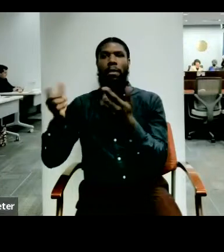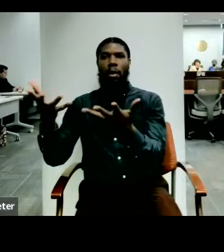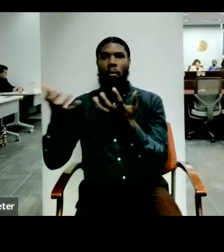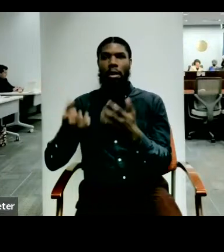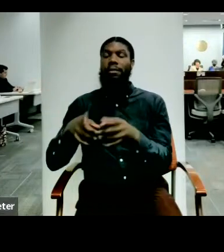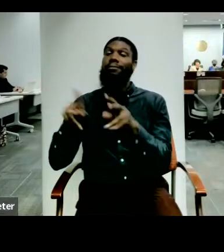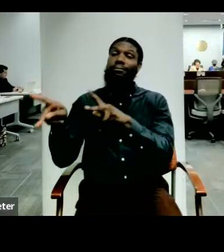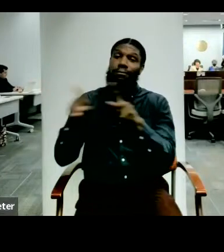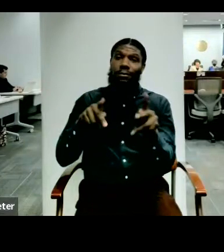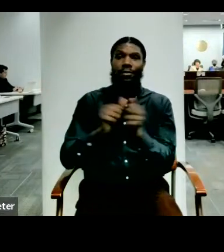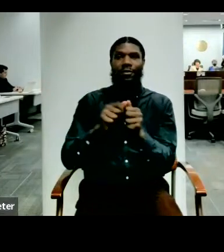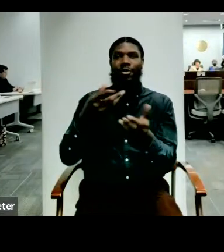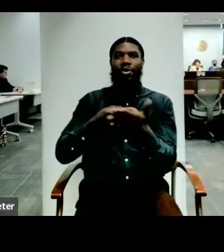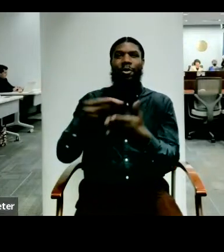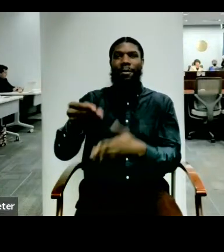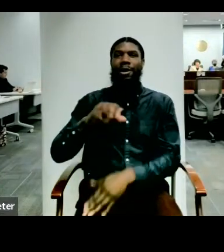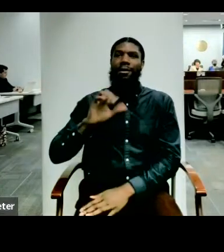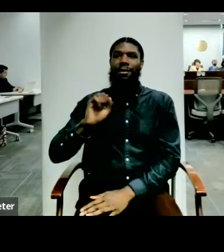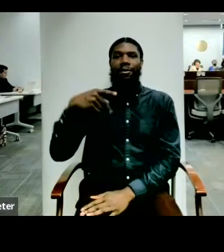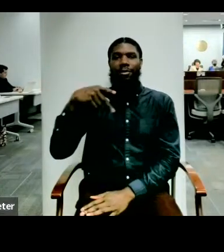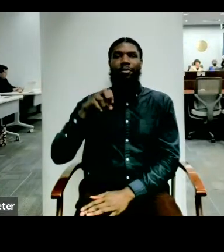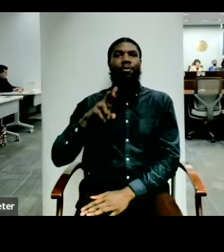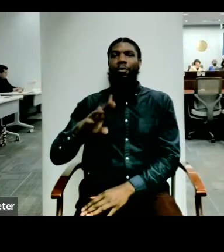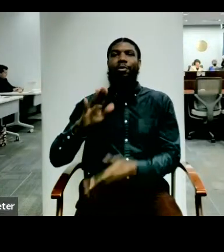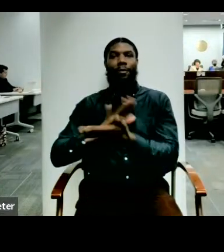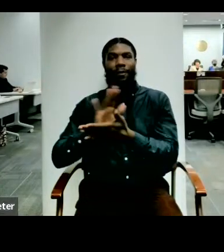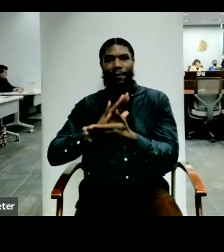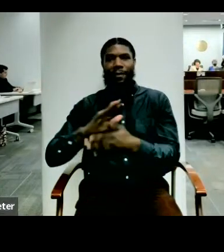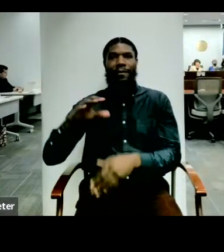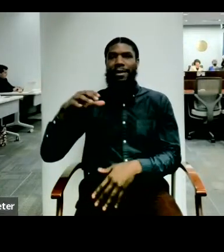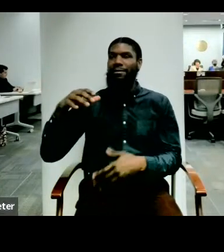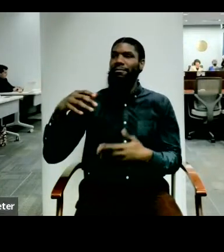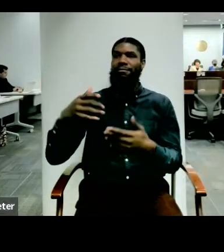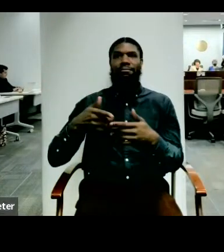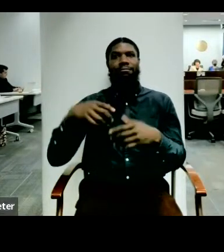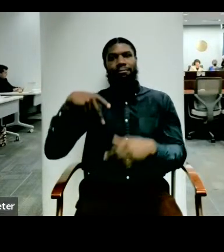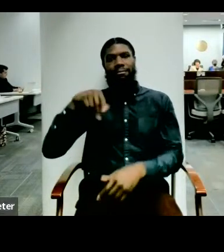from HBO or something. I mean they are not really concerned about how it's consumed